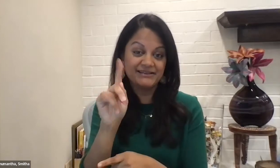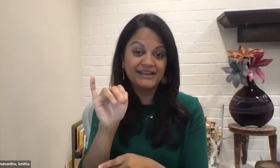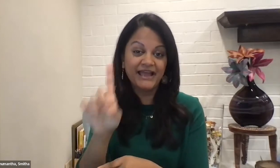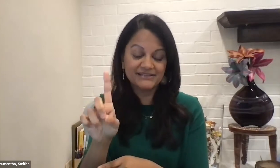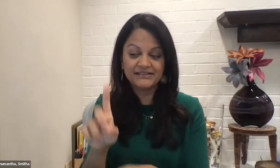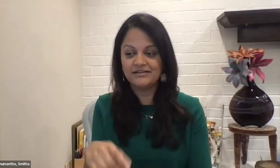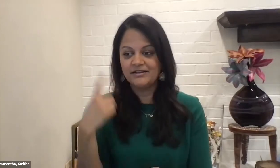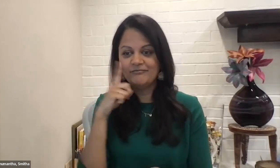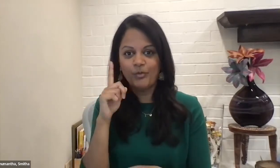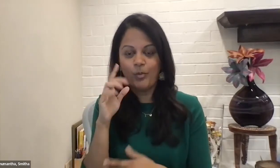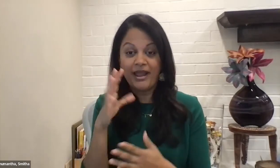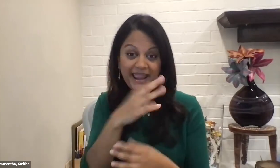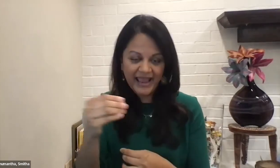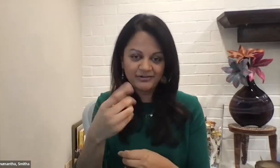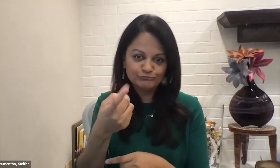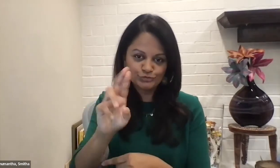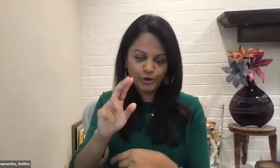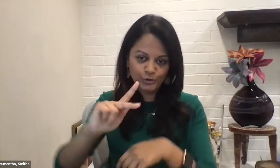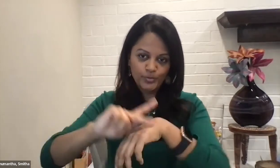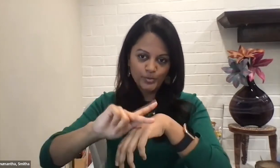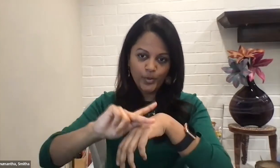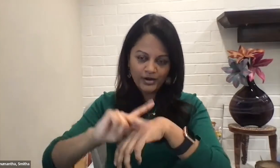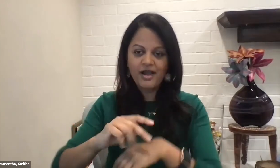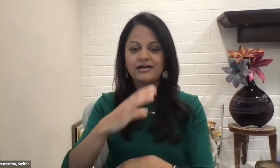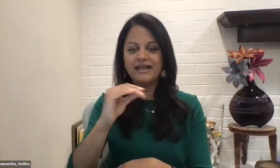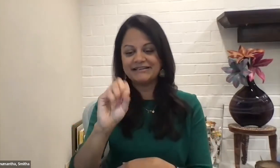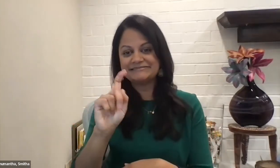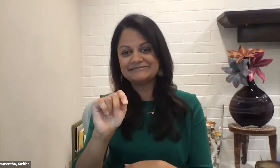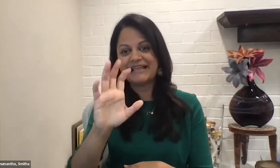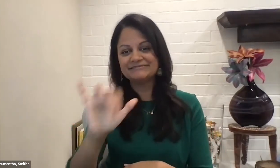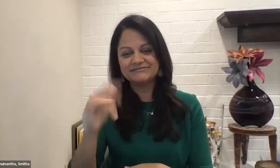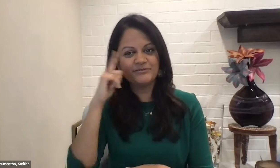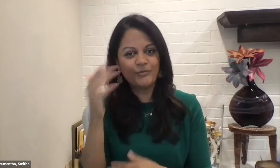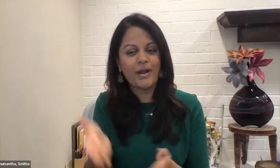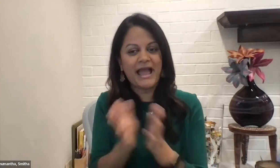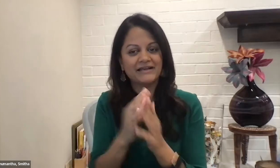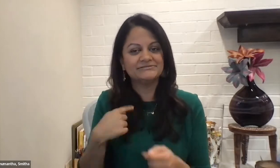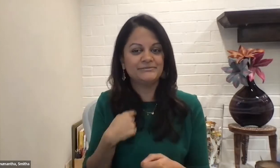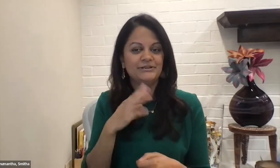so thank you again to NTID and obviously to Dr. Poorna, as well, and Stacy